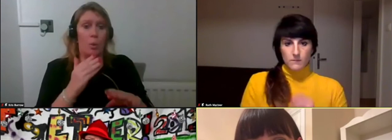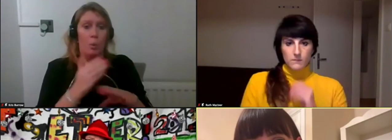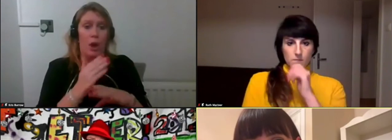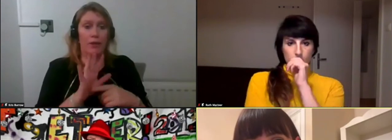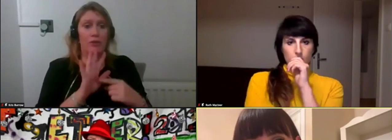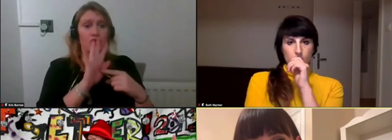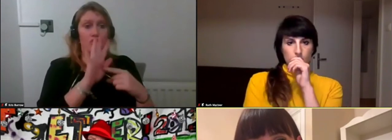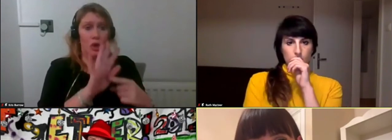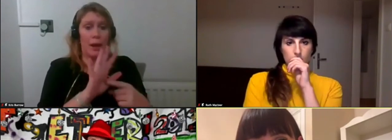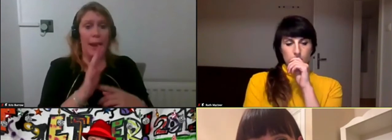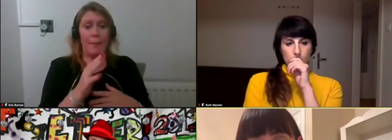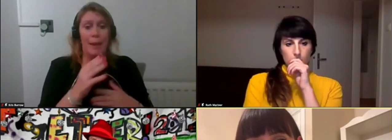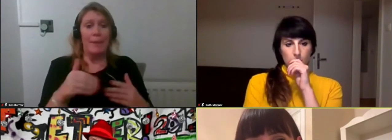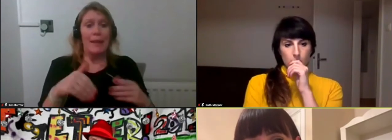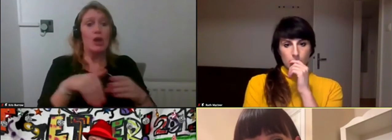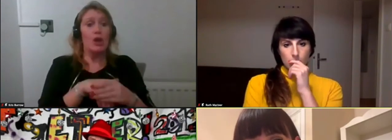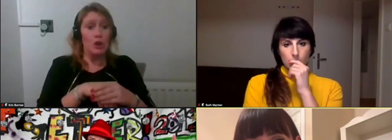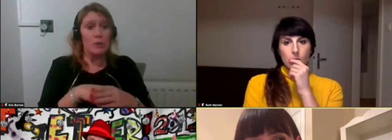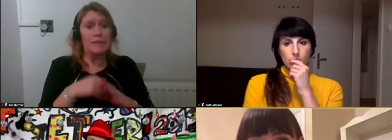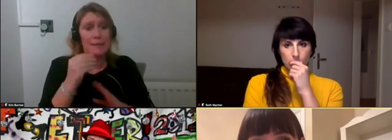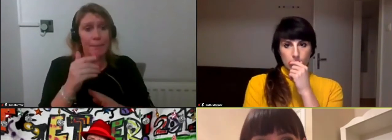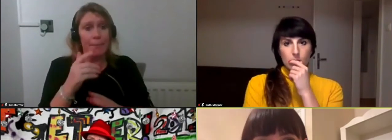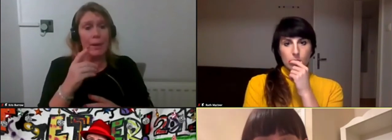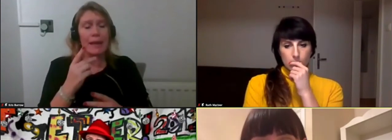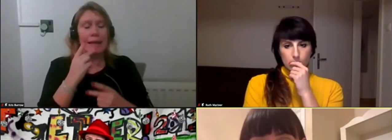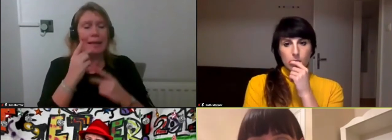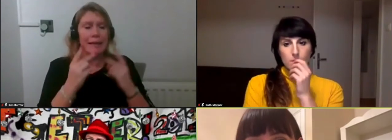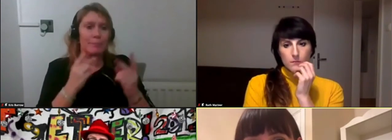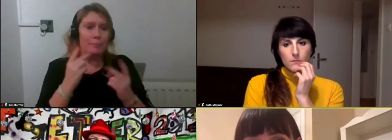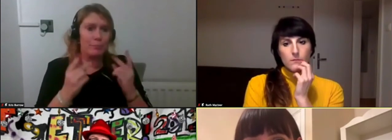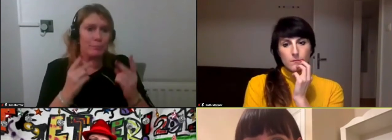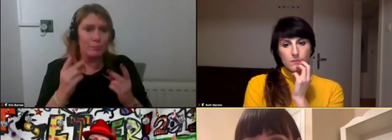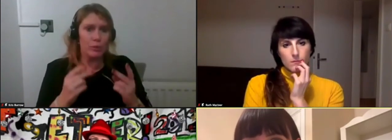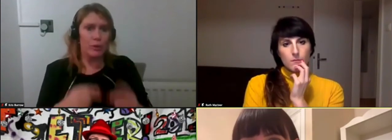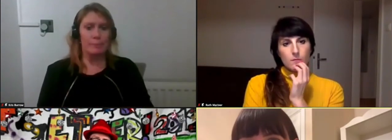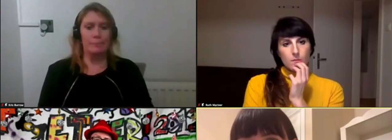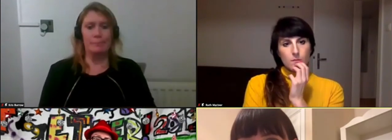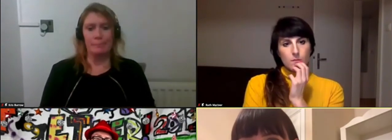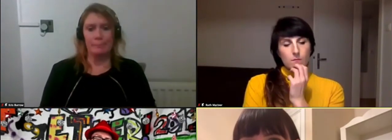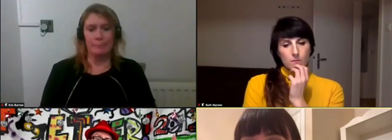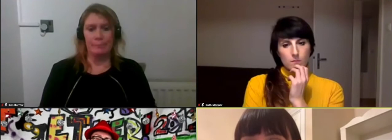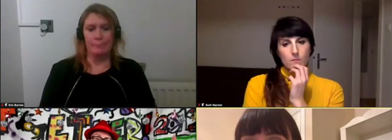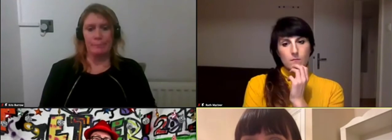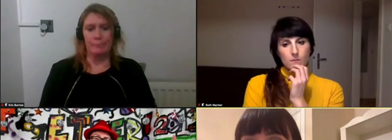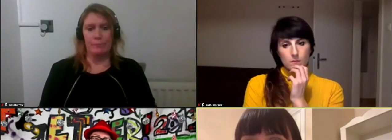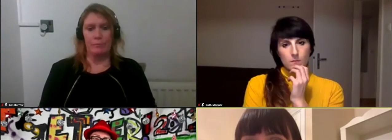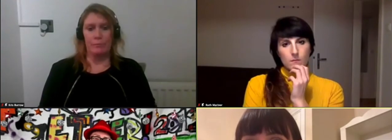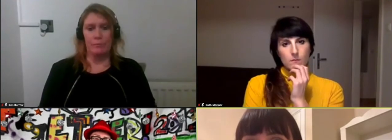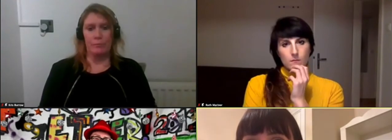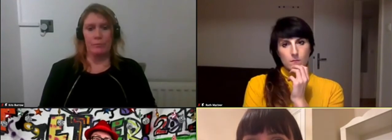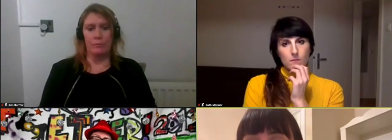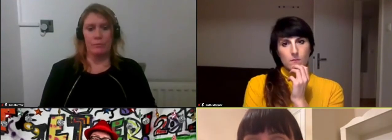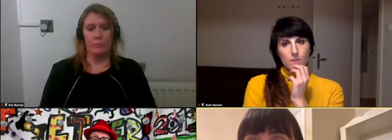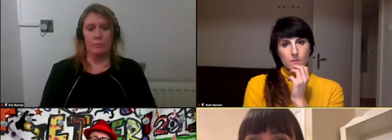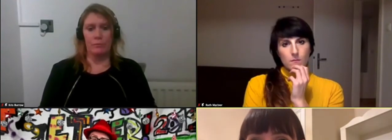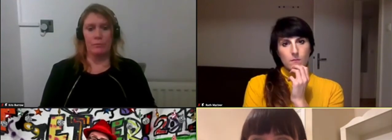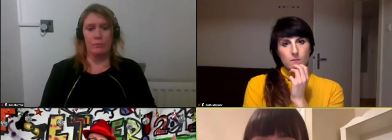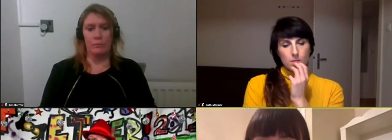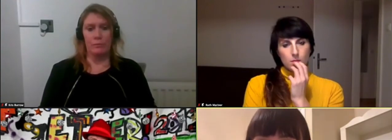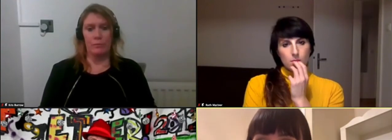include some classical music. So I haven't got anymore at the moment, so do